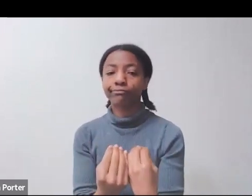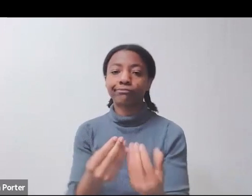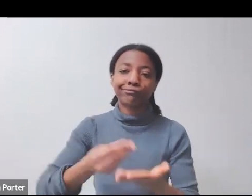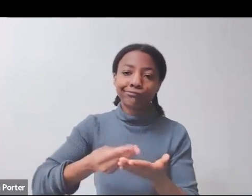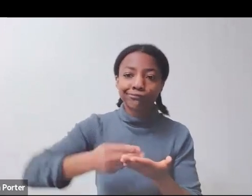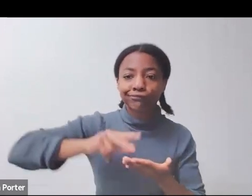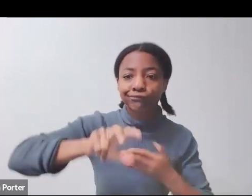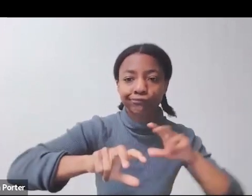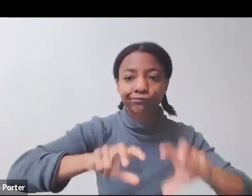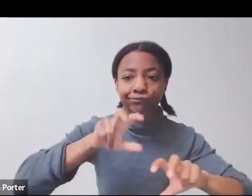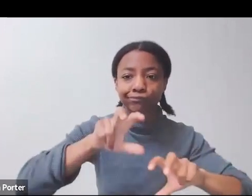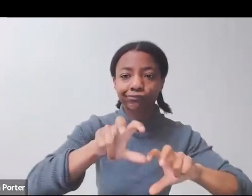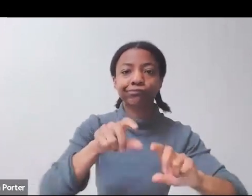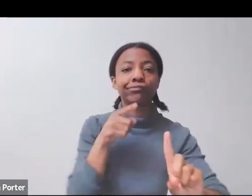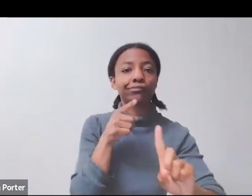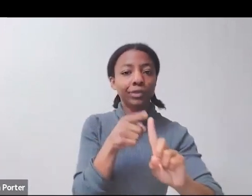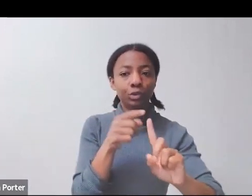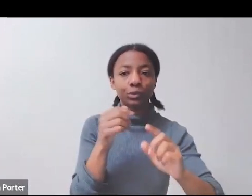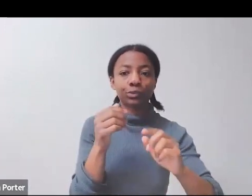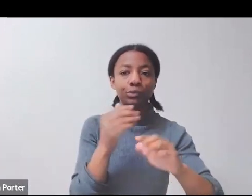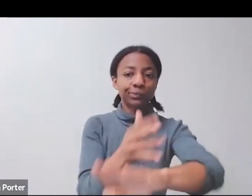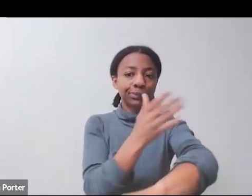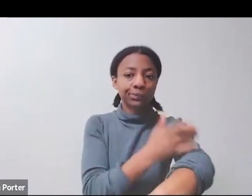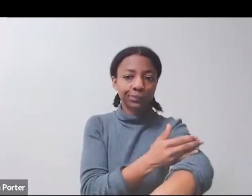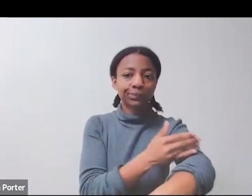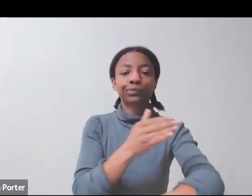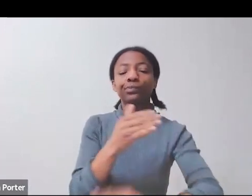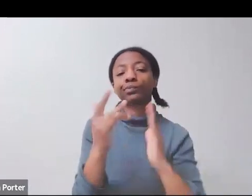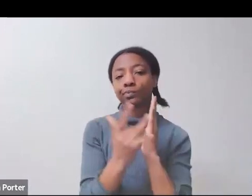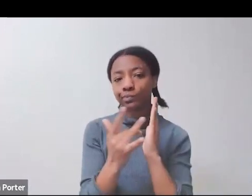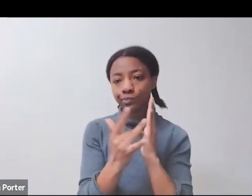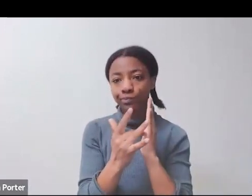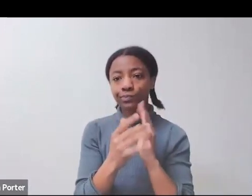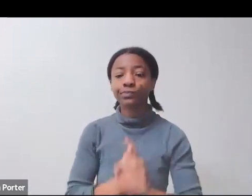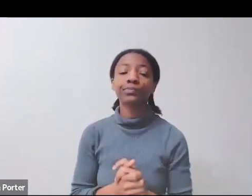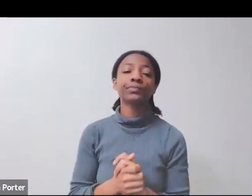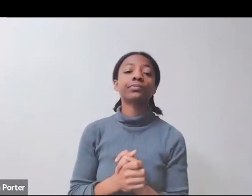I think really emblematic of how accessibility was included in this, explosion.